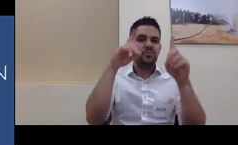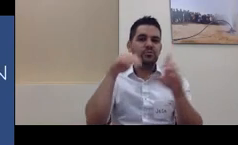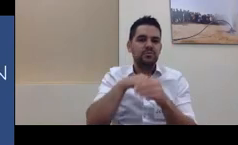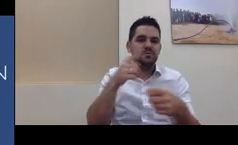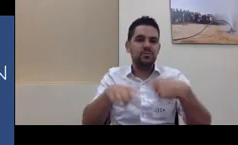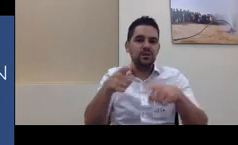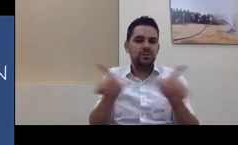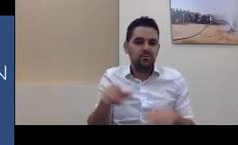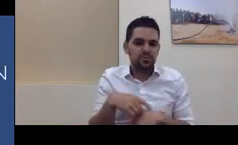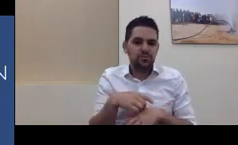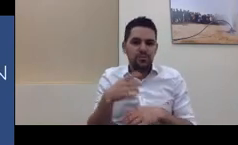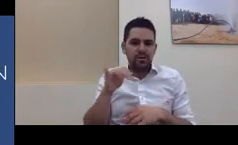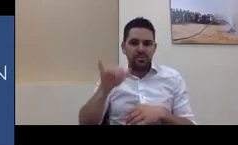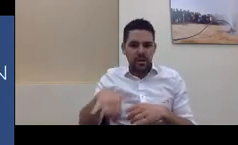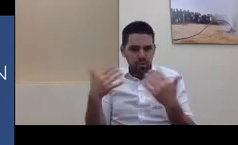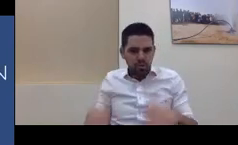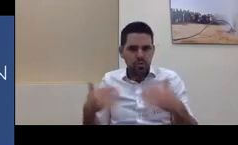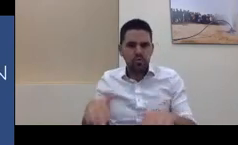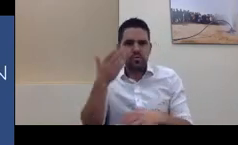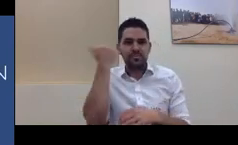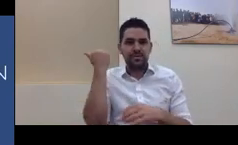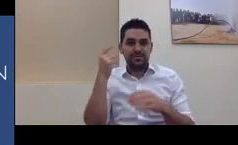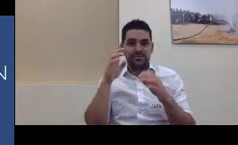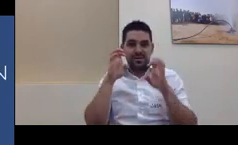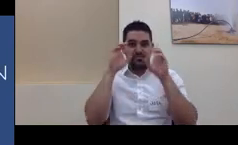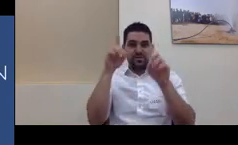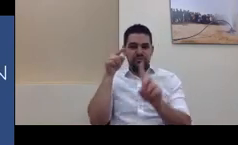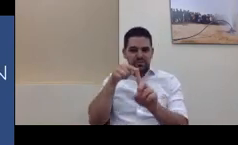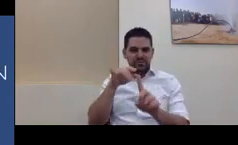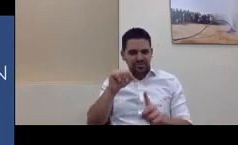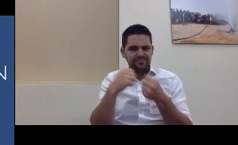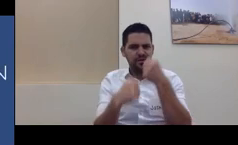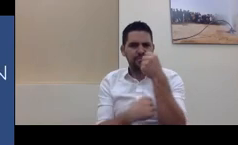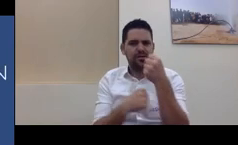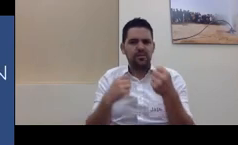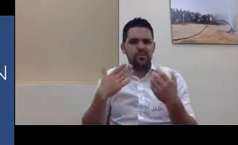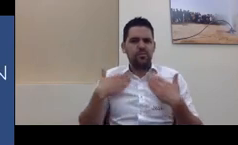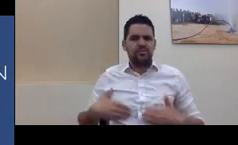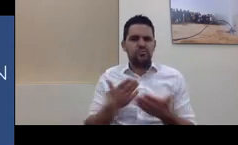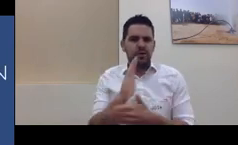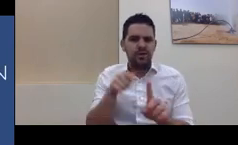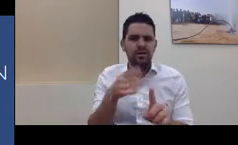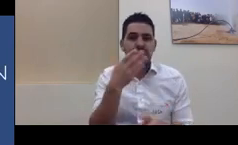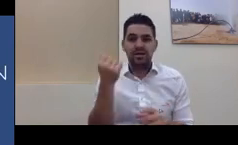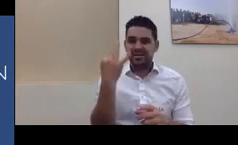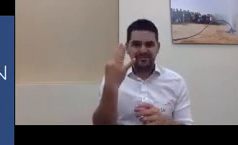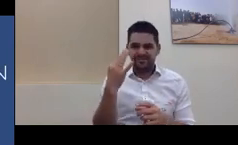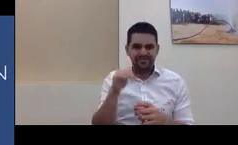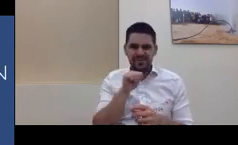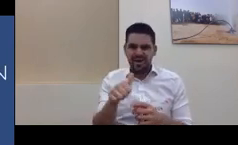have access to education in sign language. That's impactful because education is a fundamental human right.